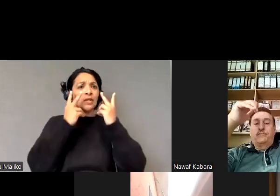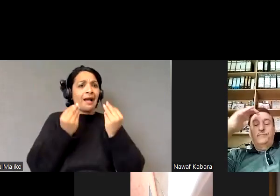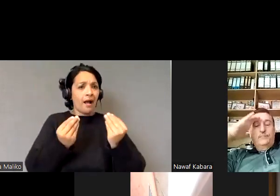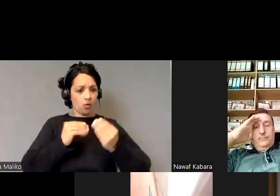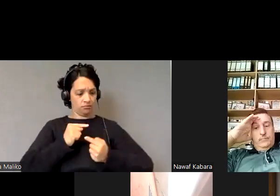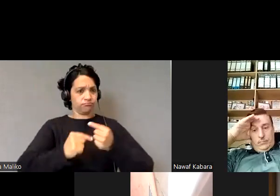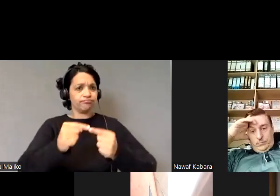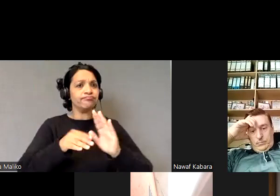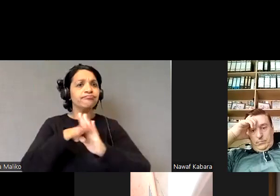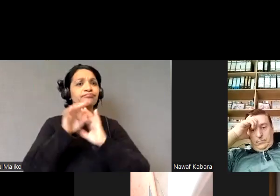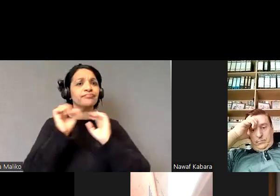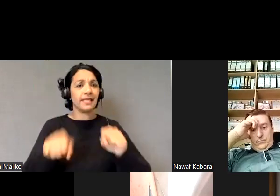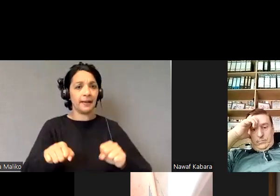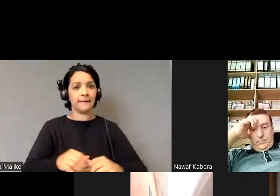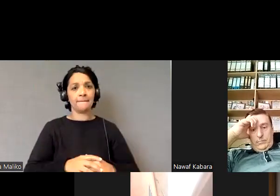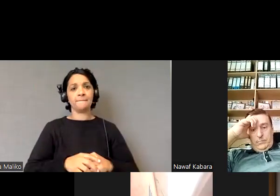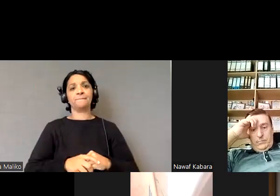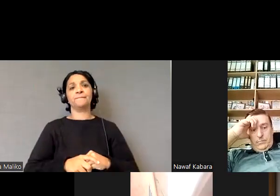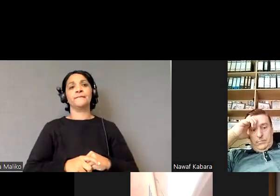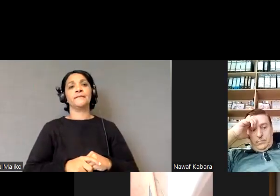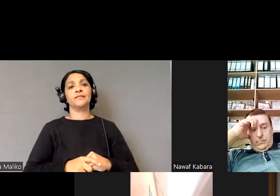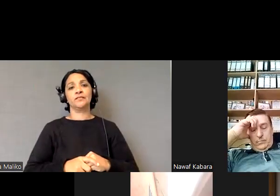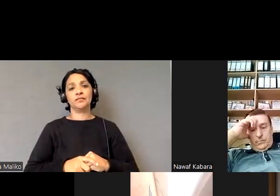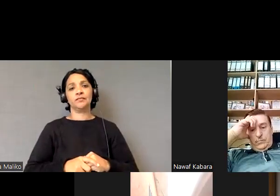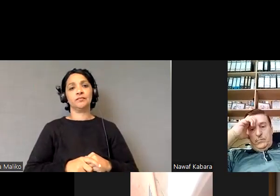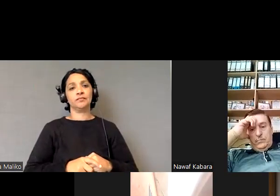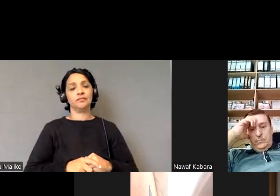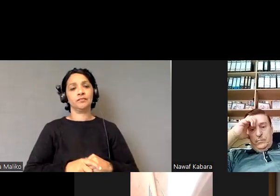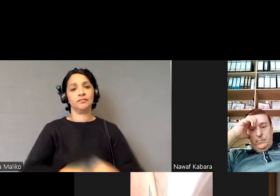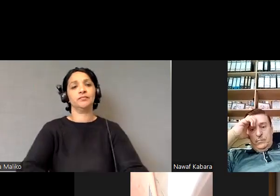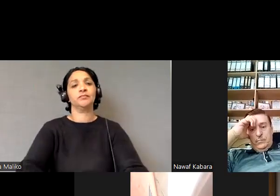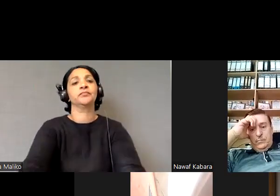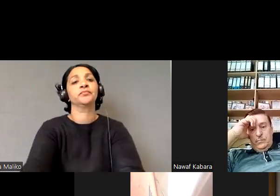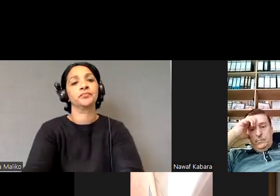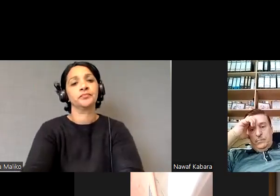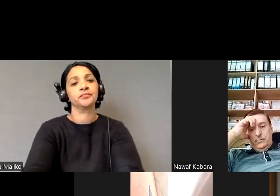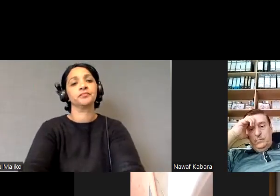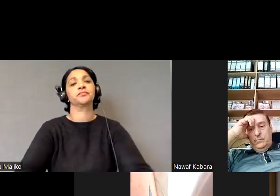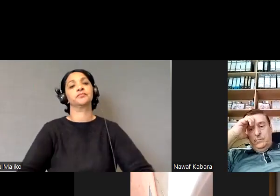I'll read out a few segments of interviews which illustrate this picture.